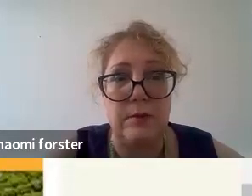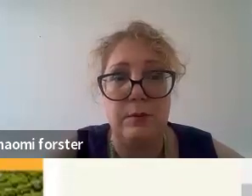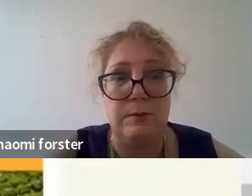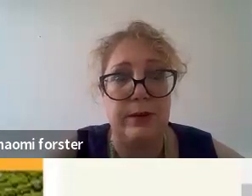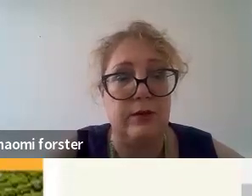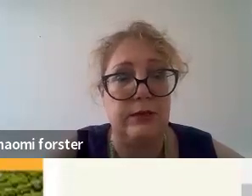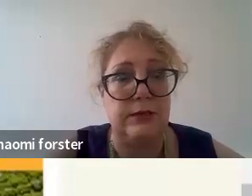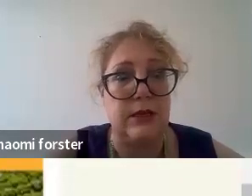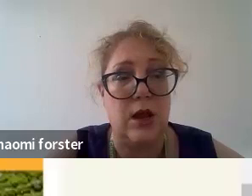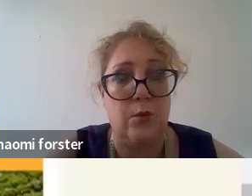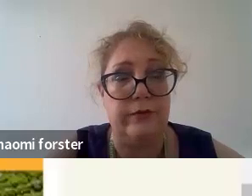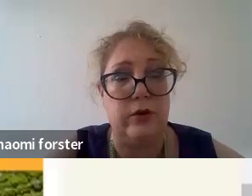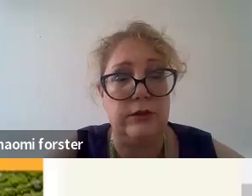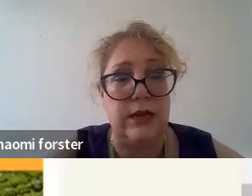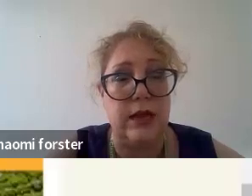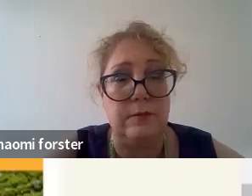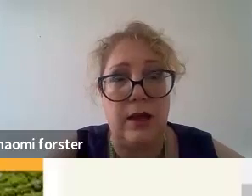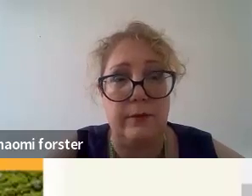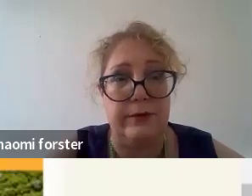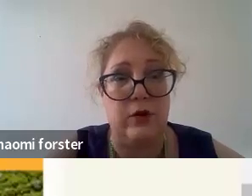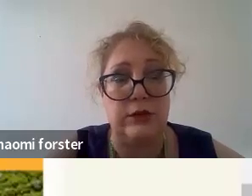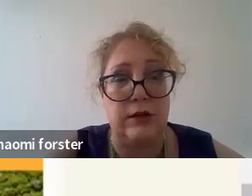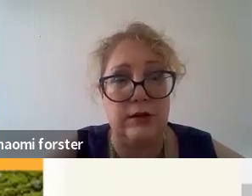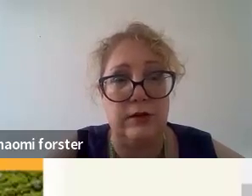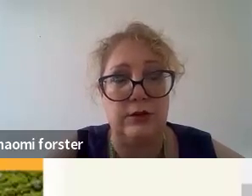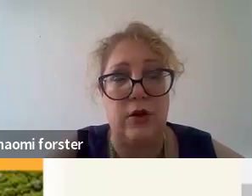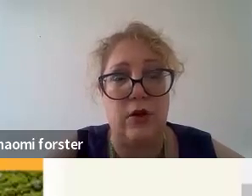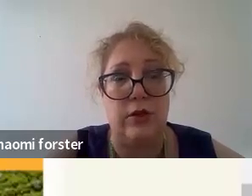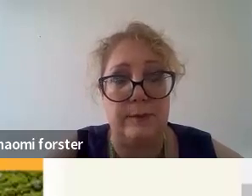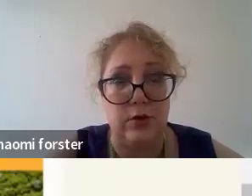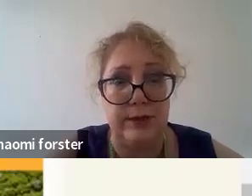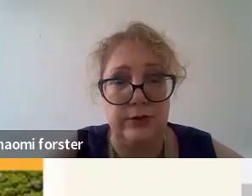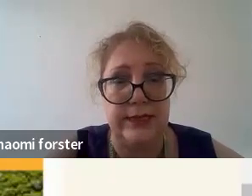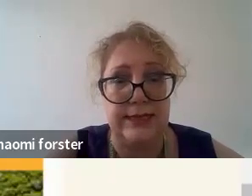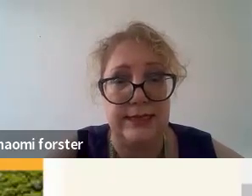at the moment because we've got lots on the McCormick Toy test